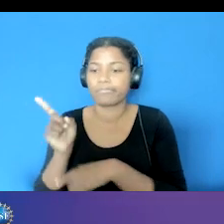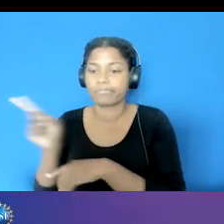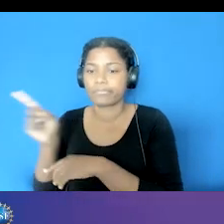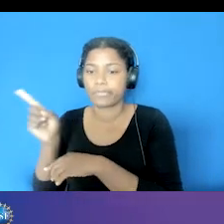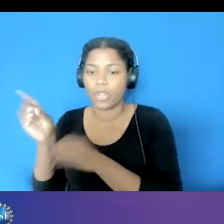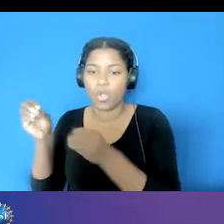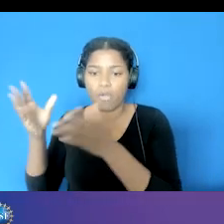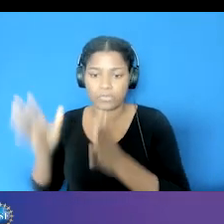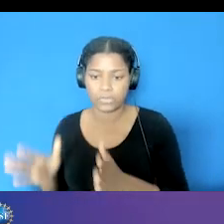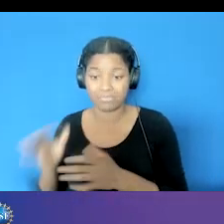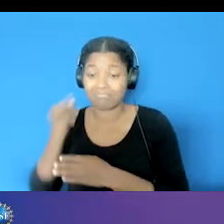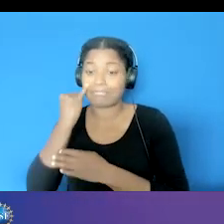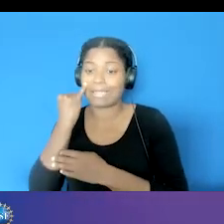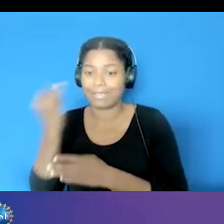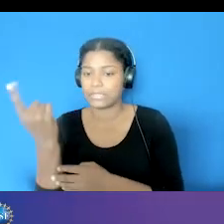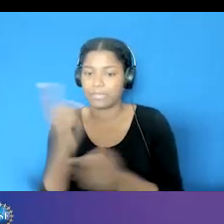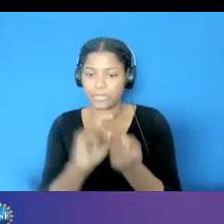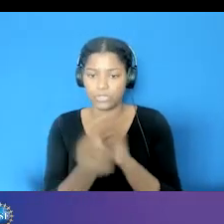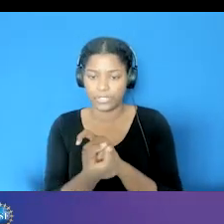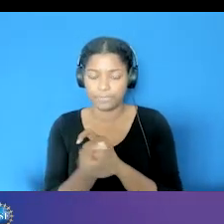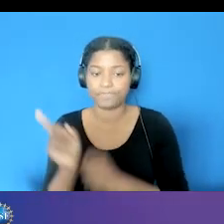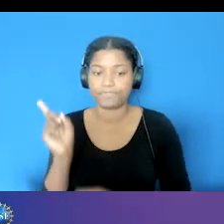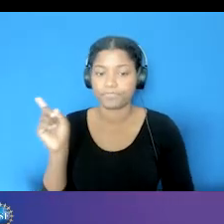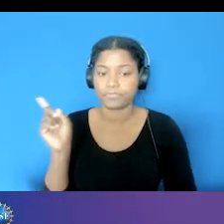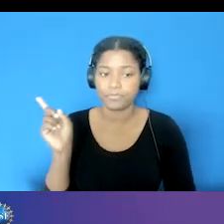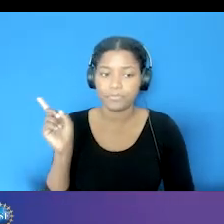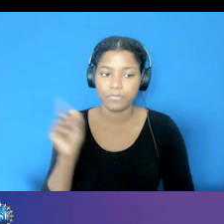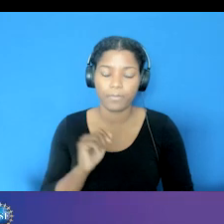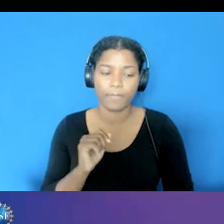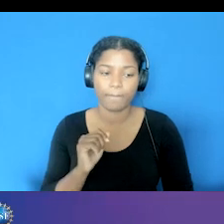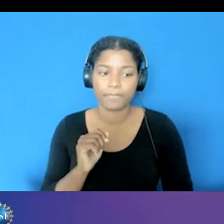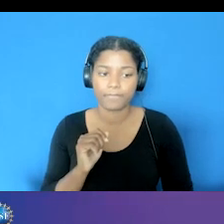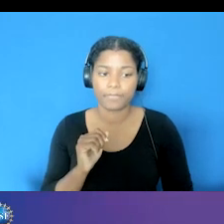if there's a change in scope or objective. So here, just like I just said, reallocation of funds